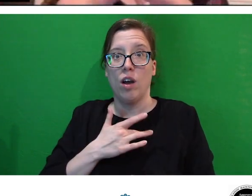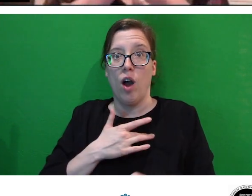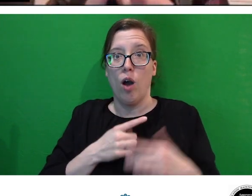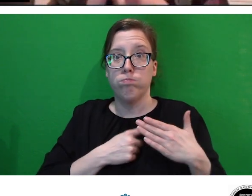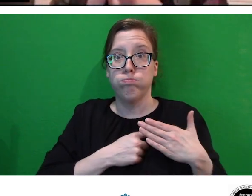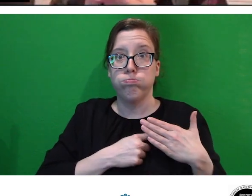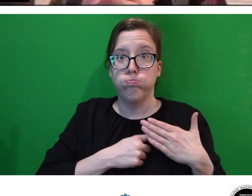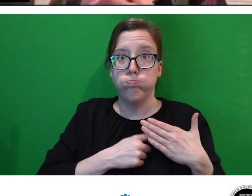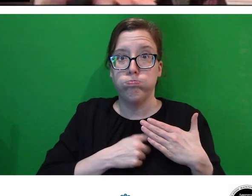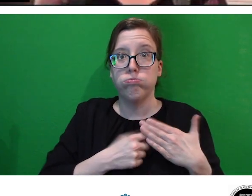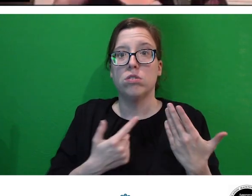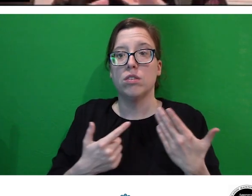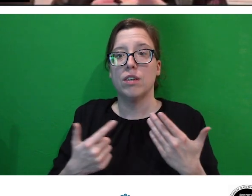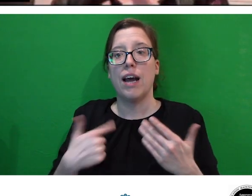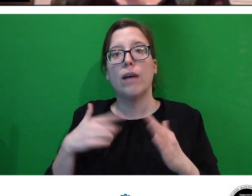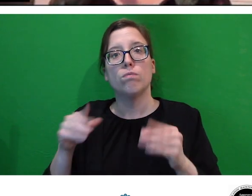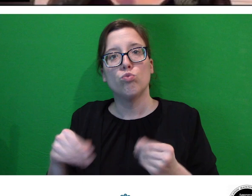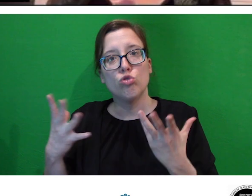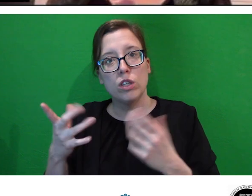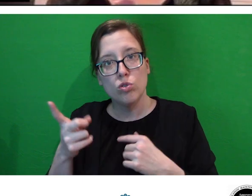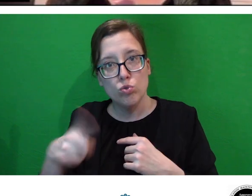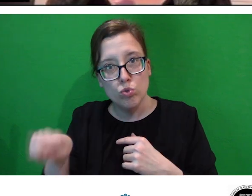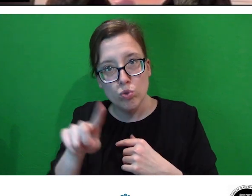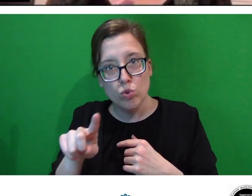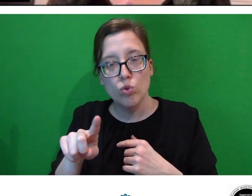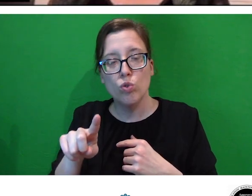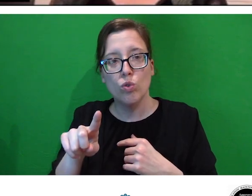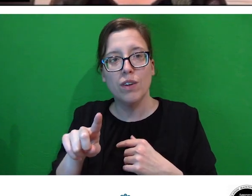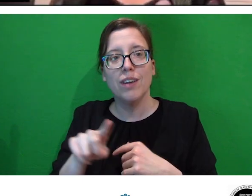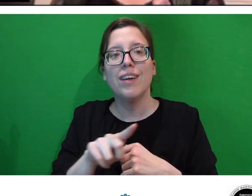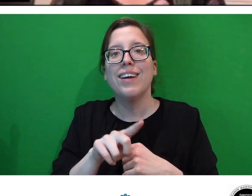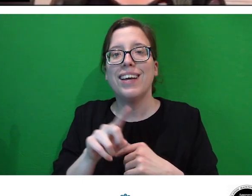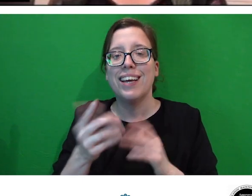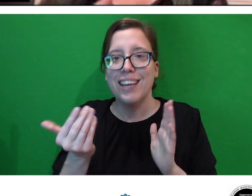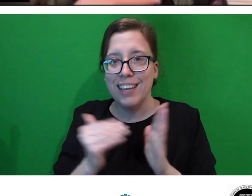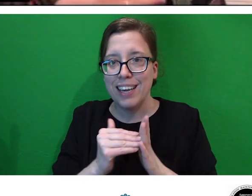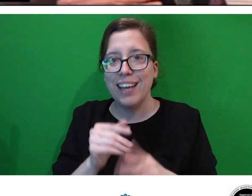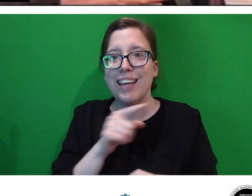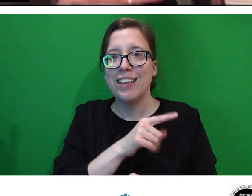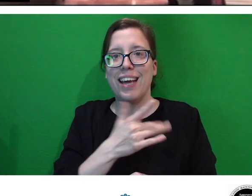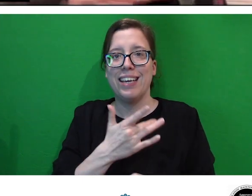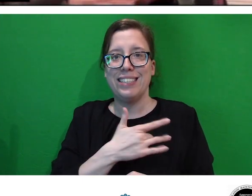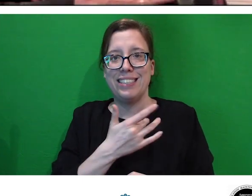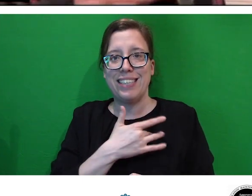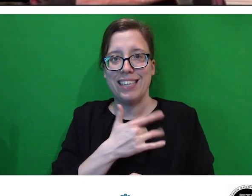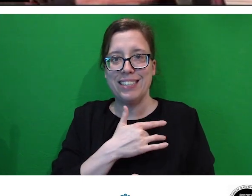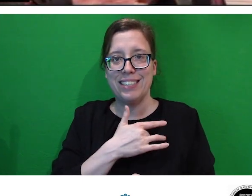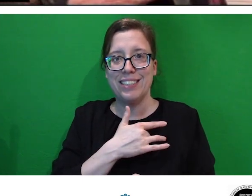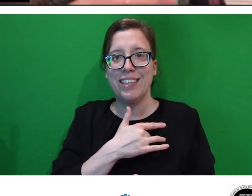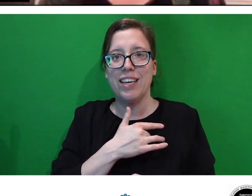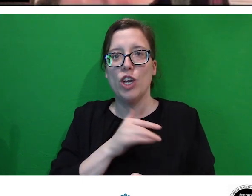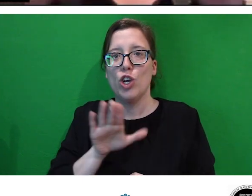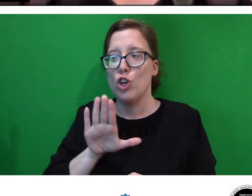muscle tone, right? Their respiration rate, right? If they're anxious because their heart is racing.